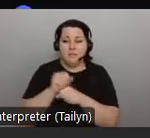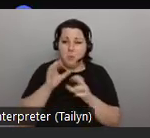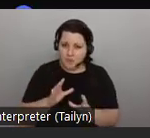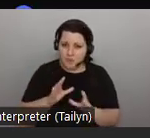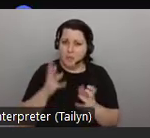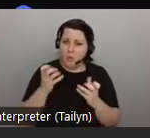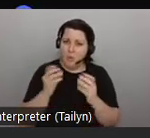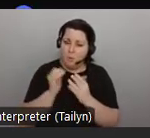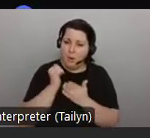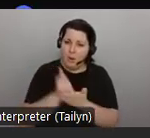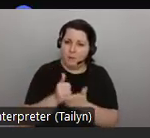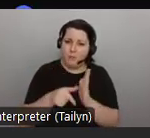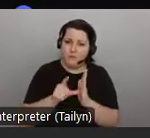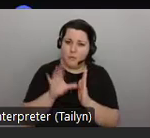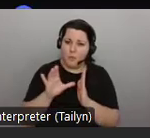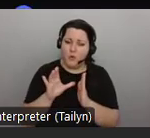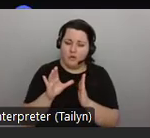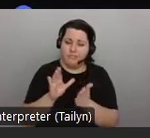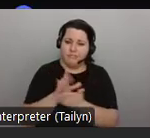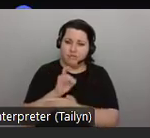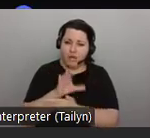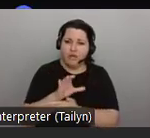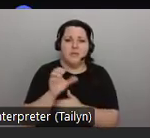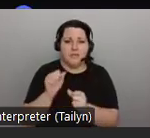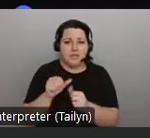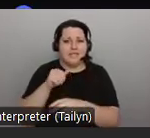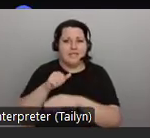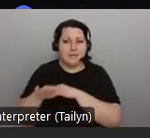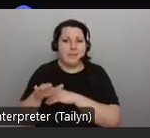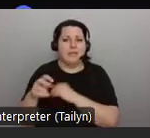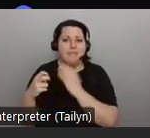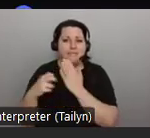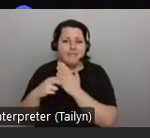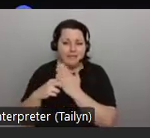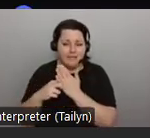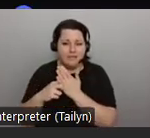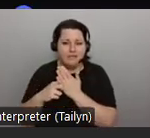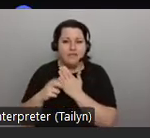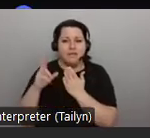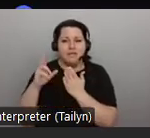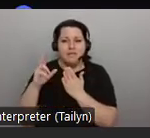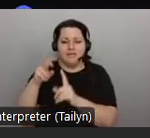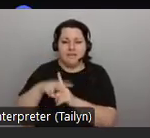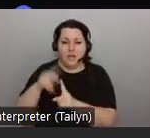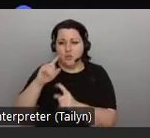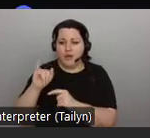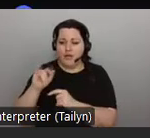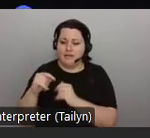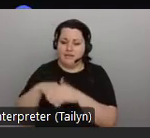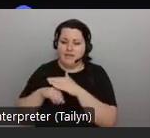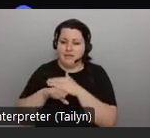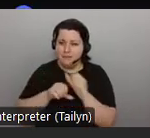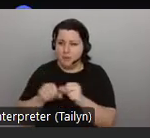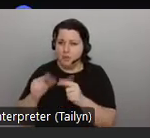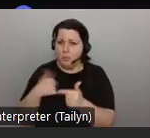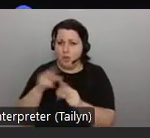to the best we can. If you are a state employee and you want some additional